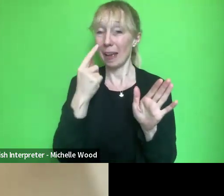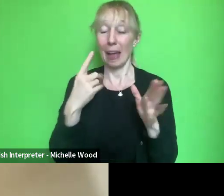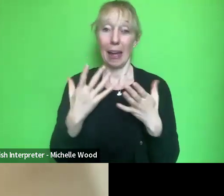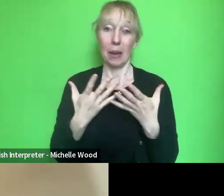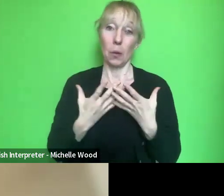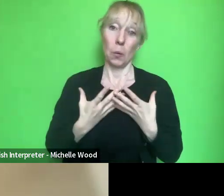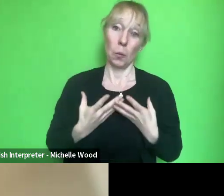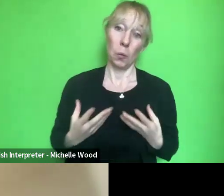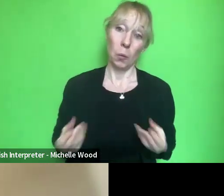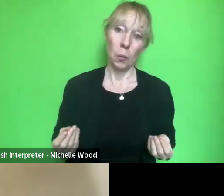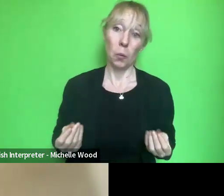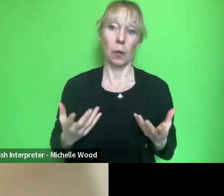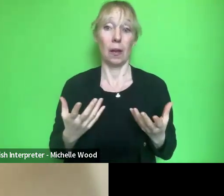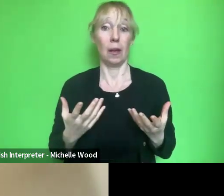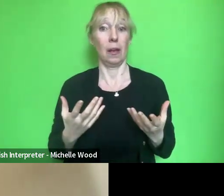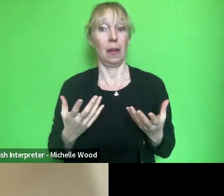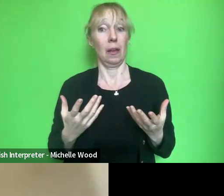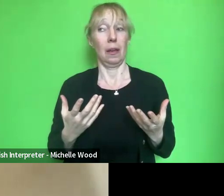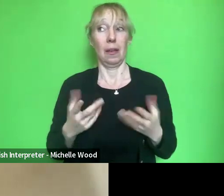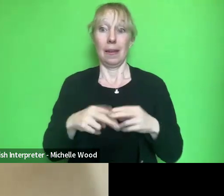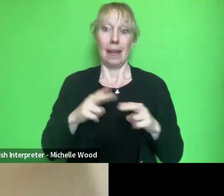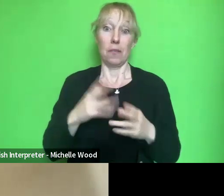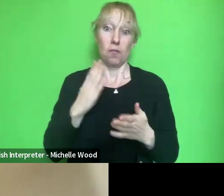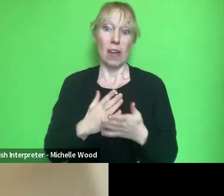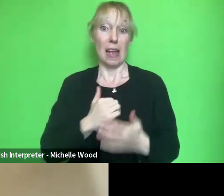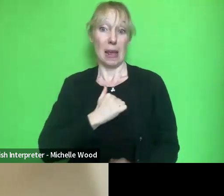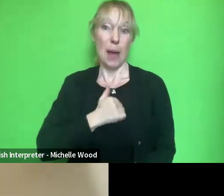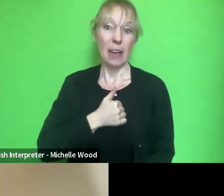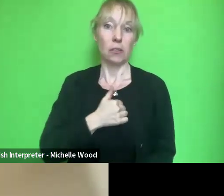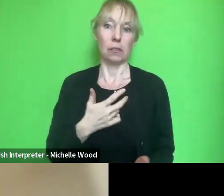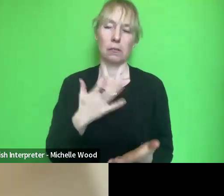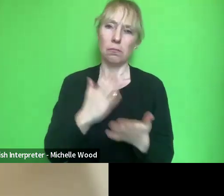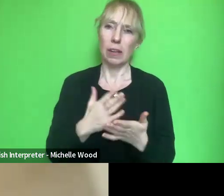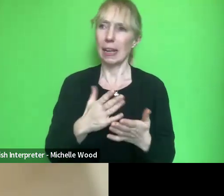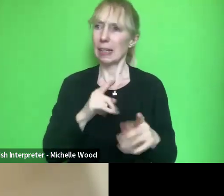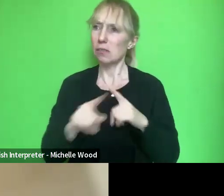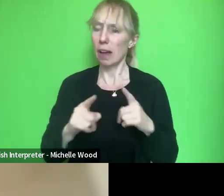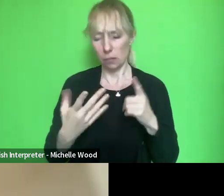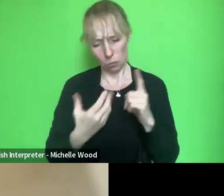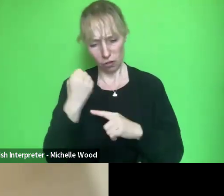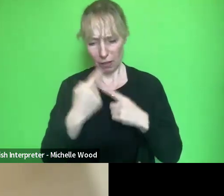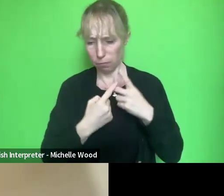role especially, you know, if you're really passionate about it and you're trying to be everything for everyone